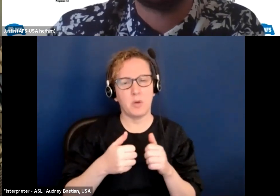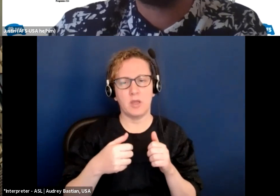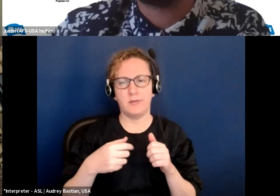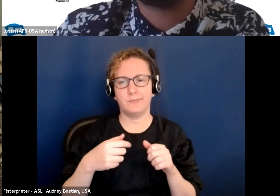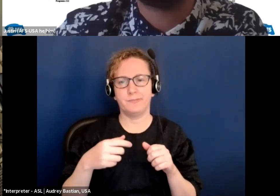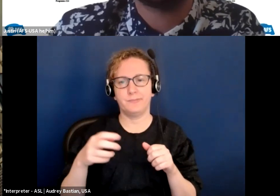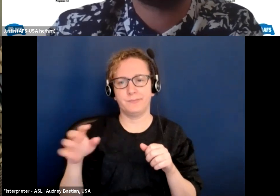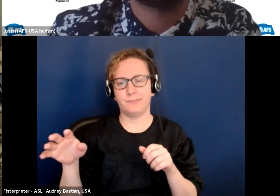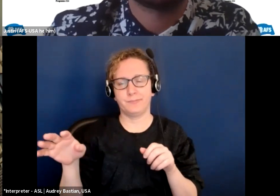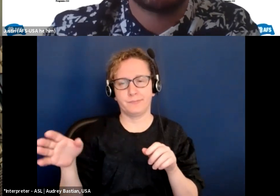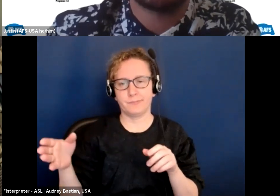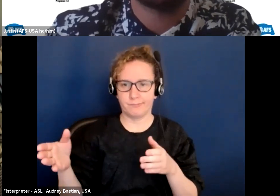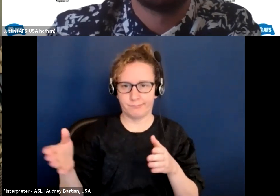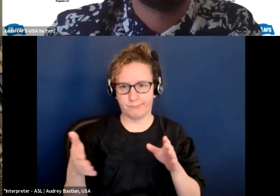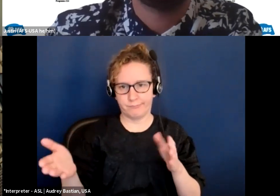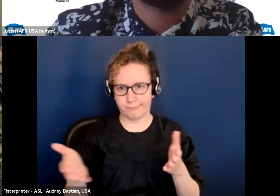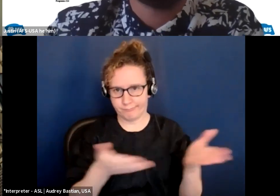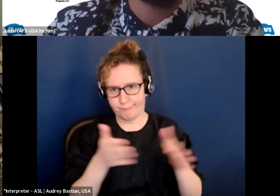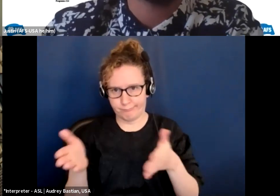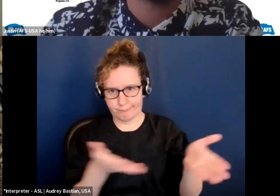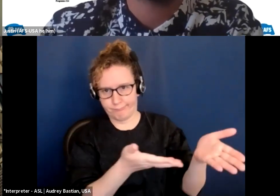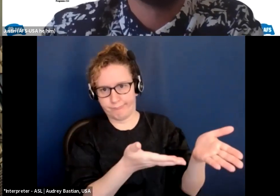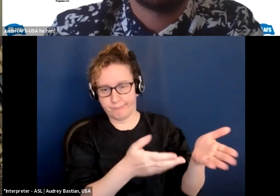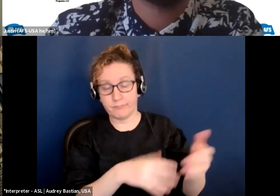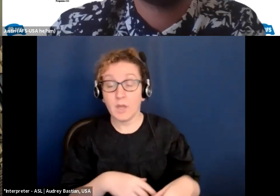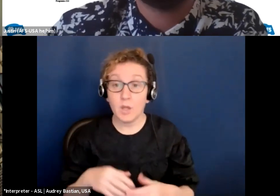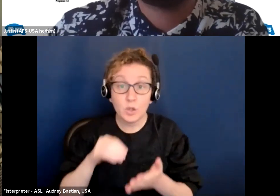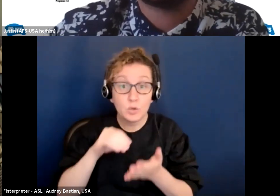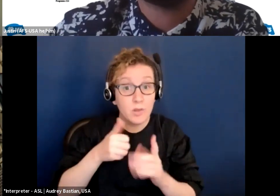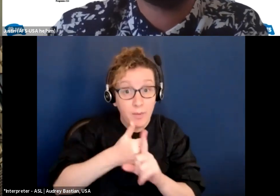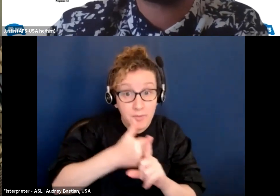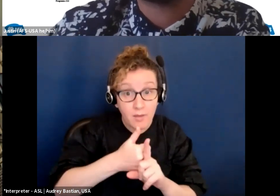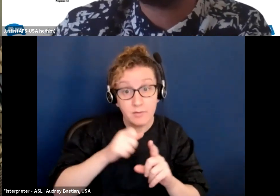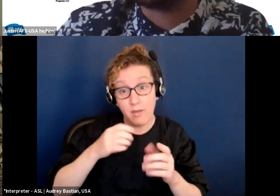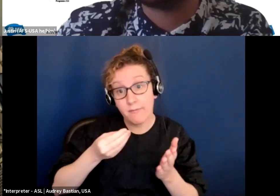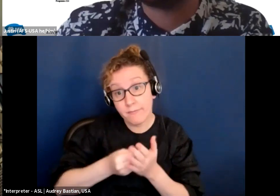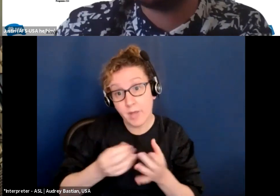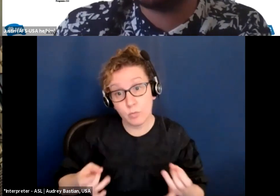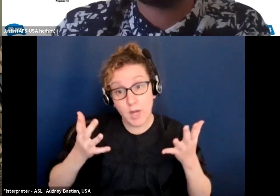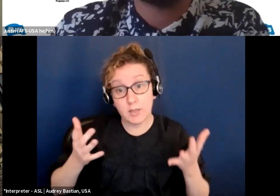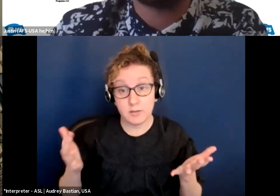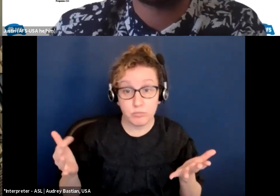In addition, students can do fundraising, so we create a lot of resources and ideas and tips